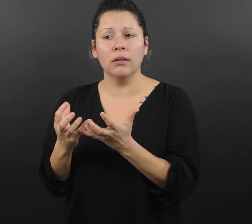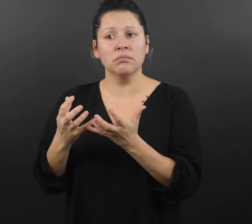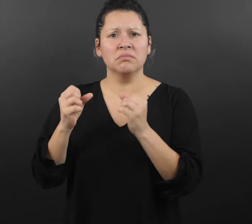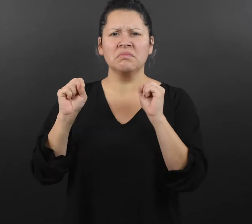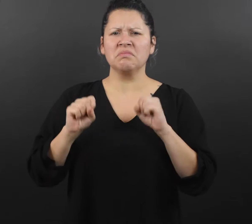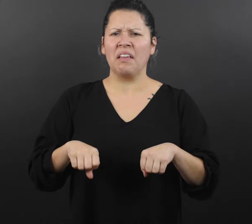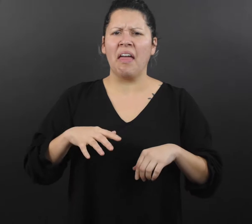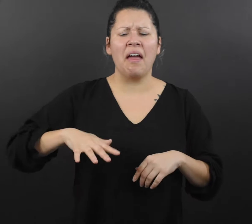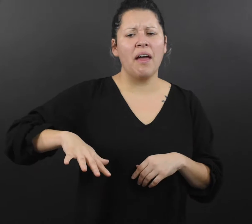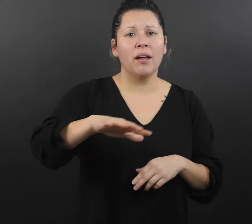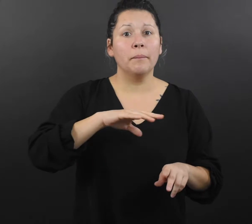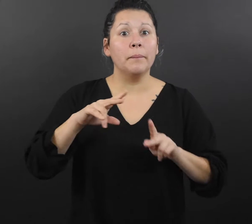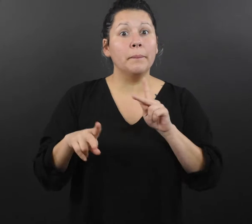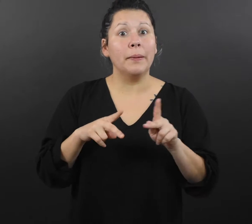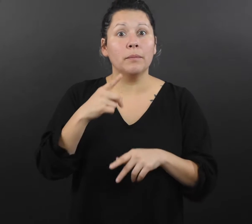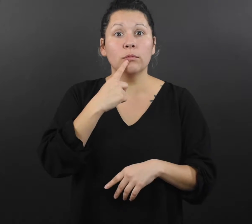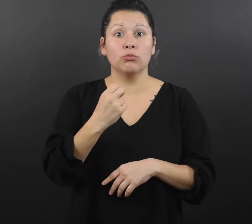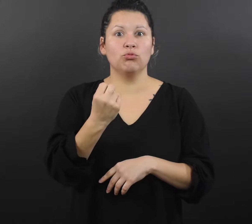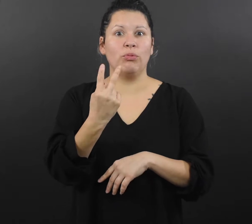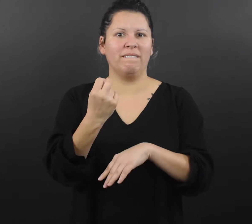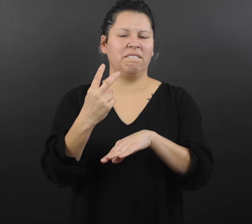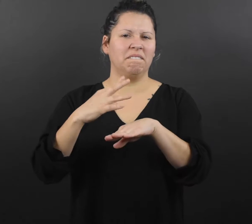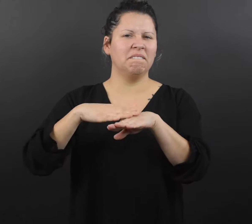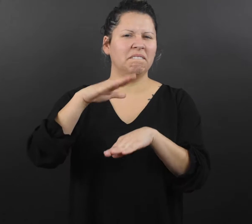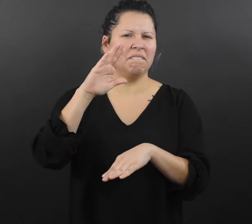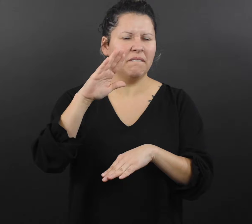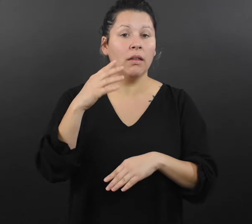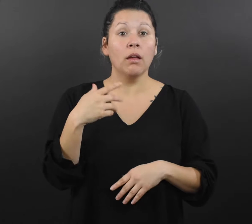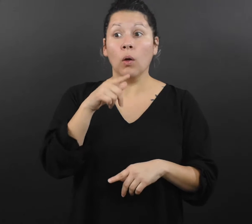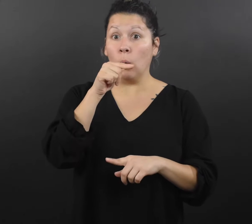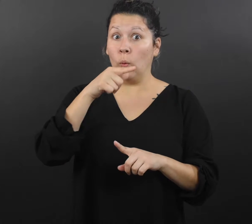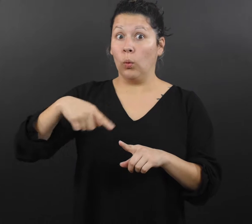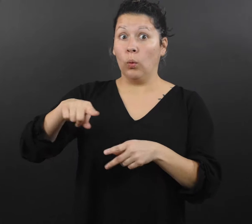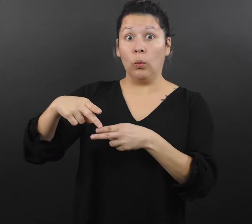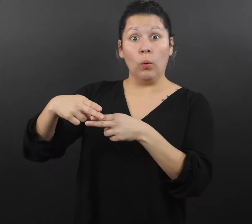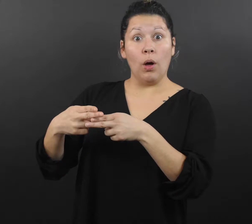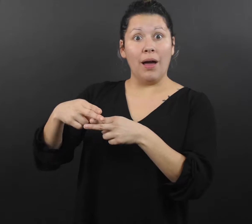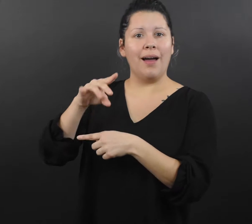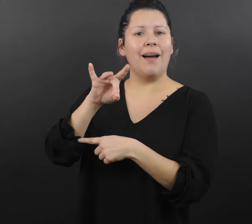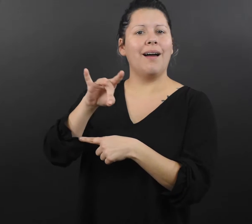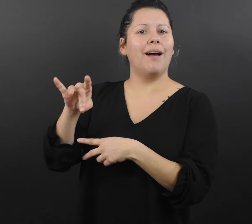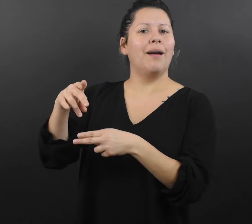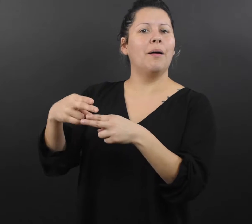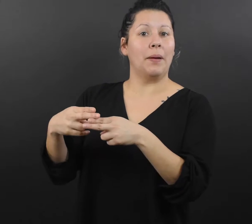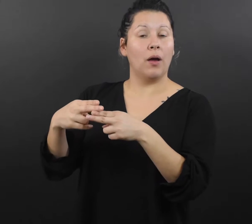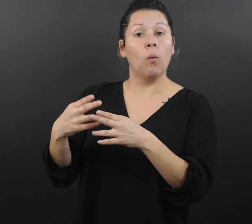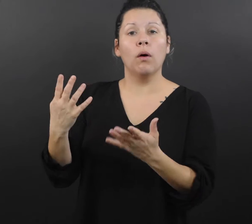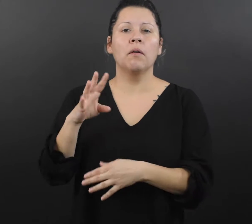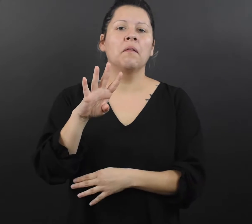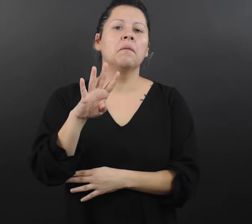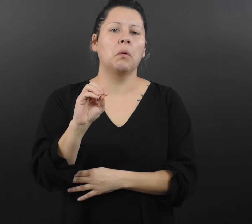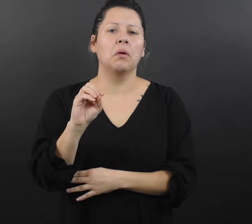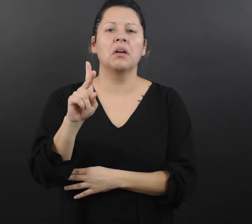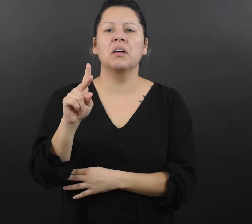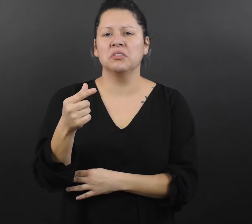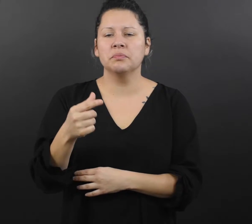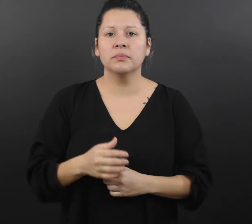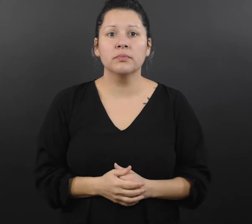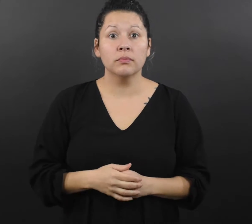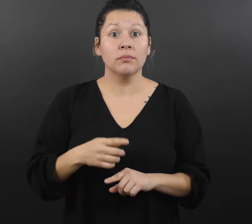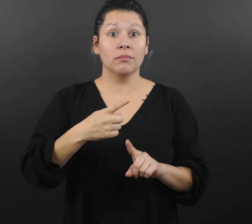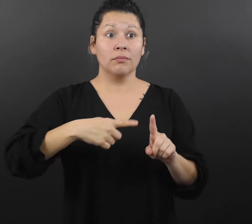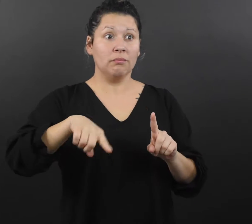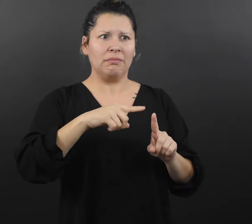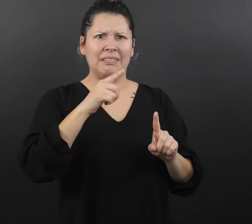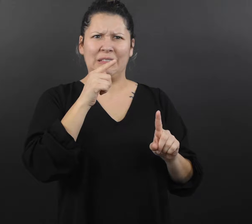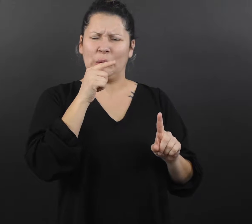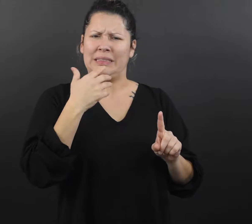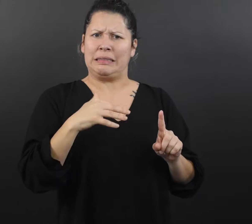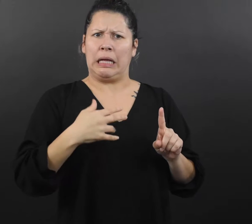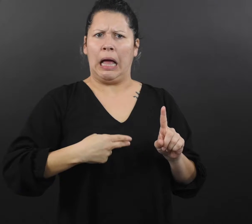in people 12 years of age and older who weigh at least 88 pounds (40 kg) who are at high